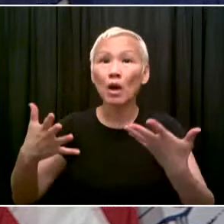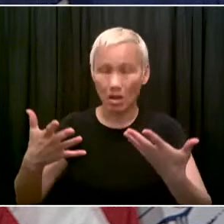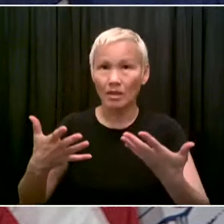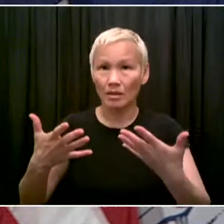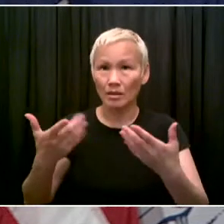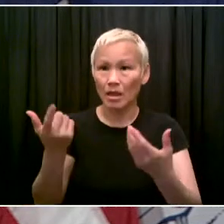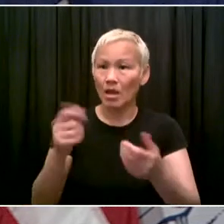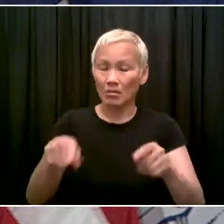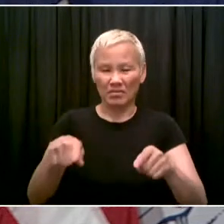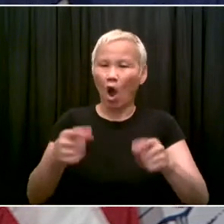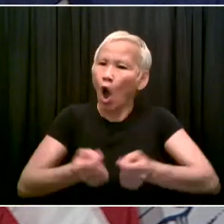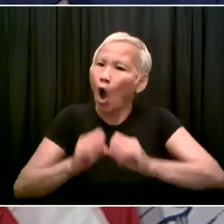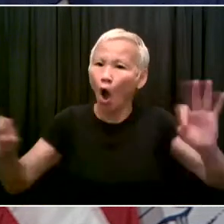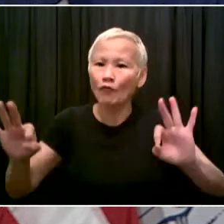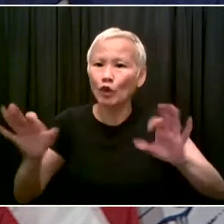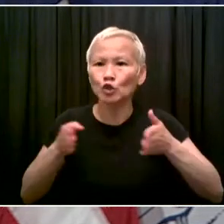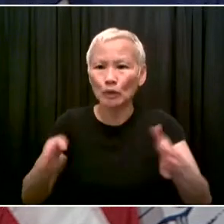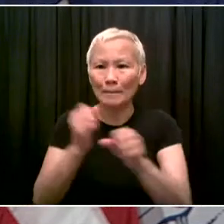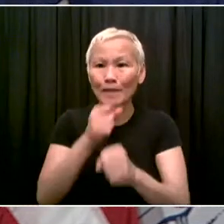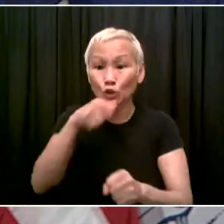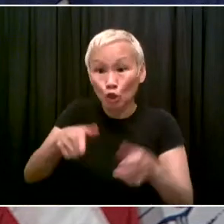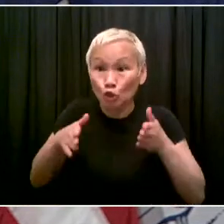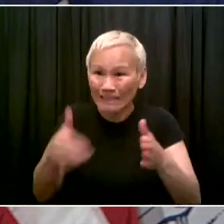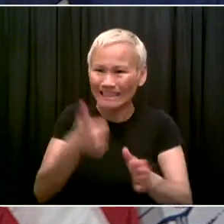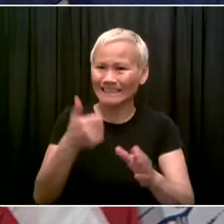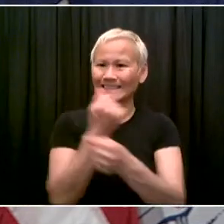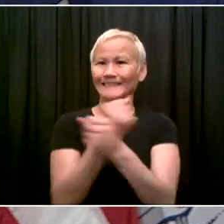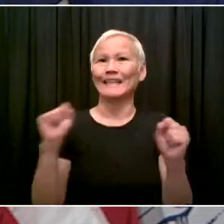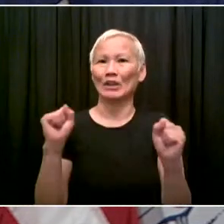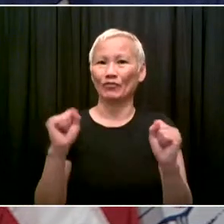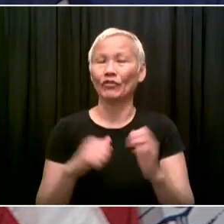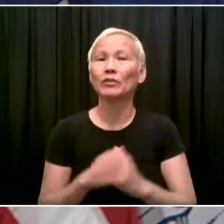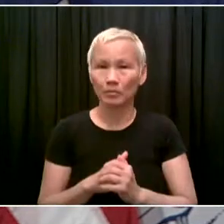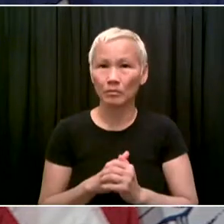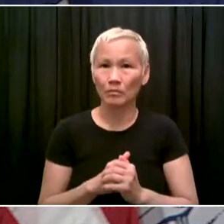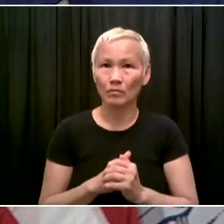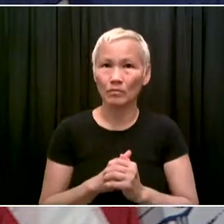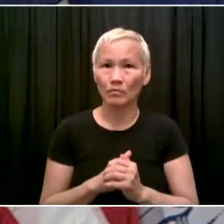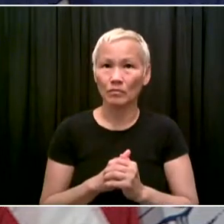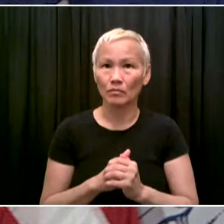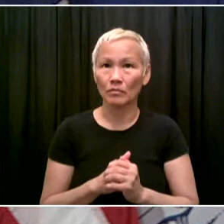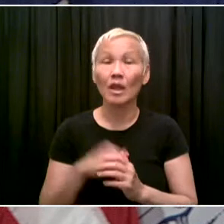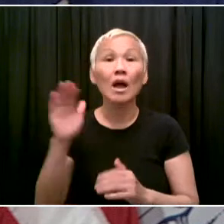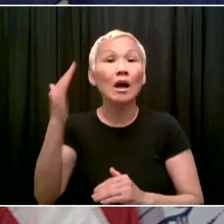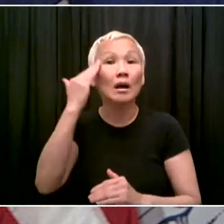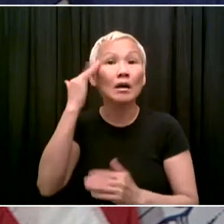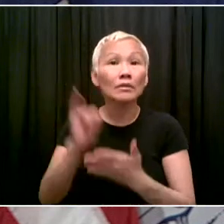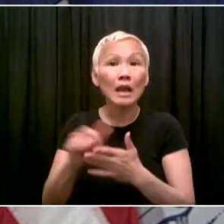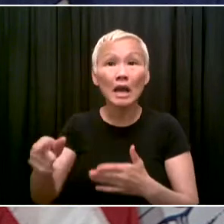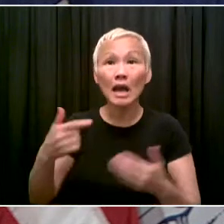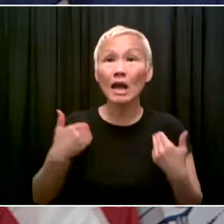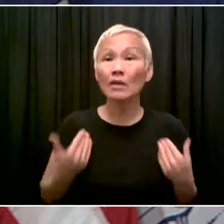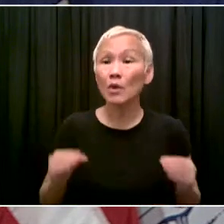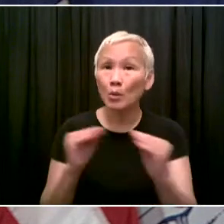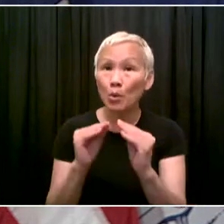THAS T'HOWW E ARE STARTING TO SEE THE GUN VIOLENCE DIPPED DOWN. A LOT MORE WORK TO DO BUT WE HAVE